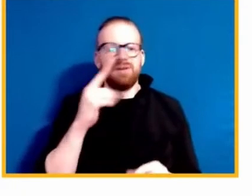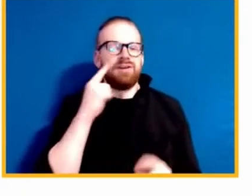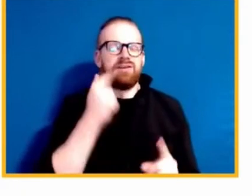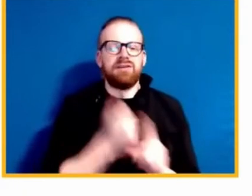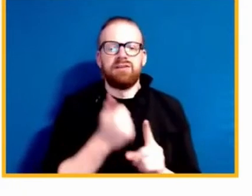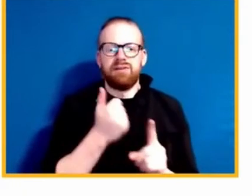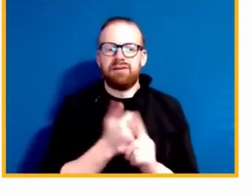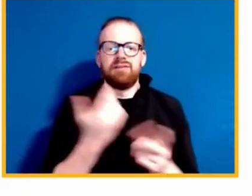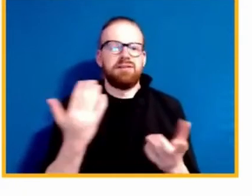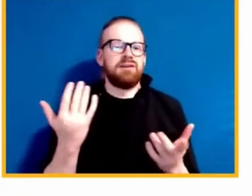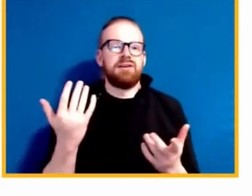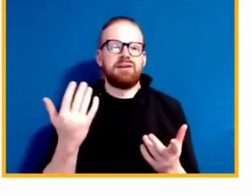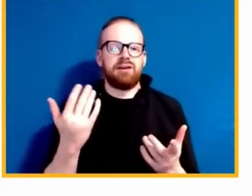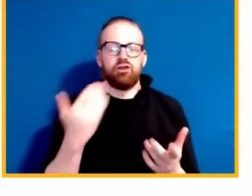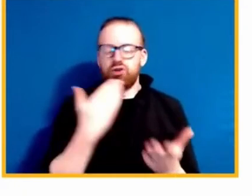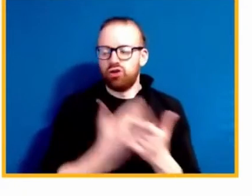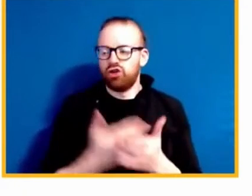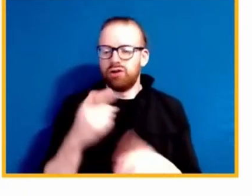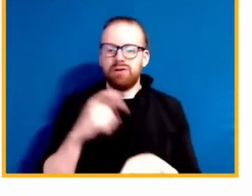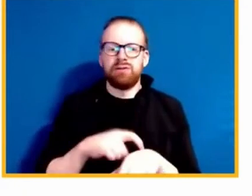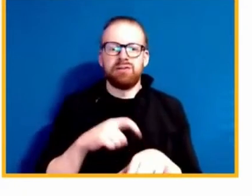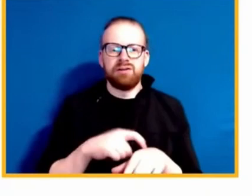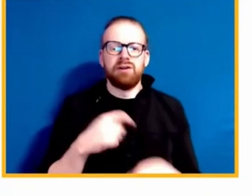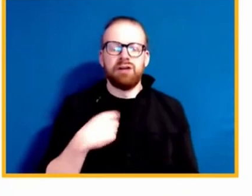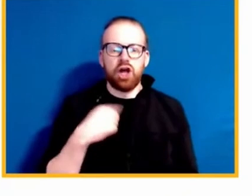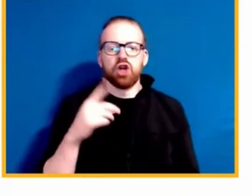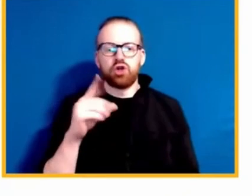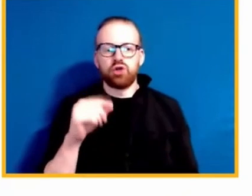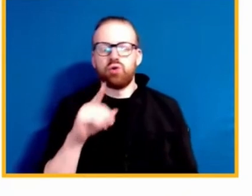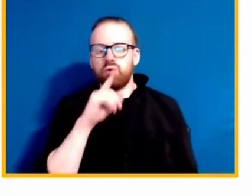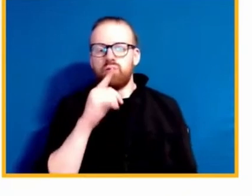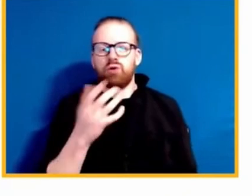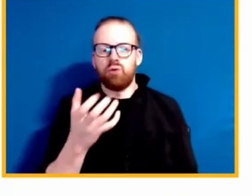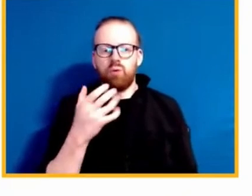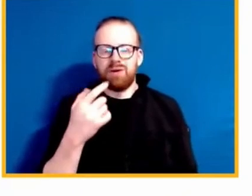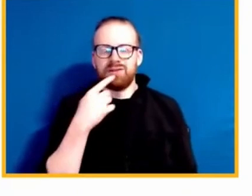like I said, just had a good time. I do really, really want to say I love the use of